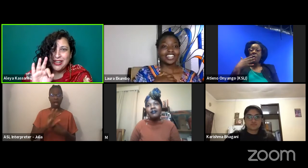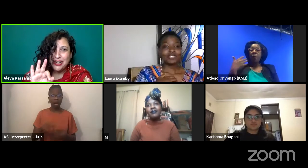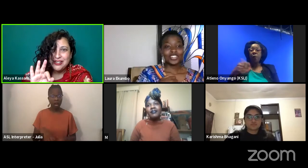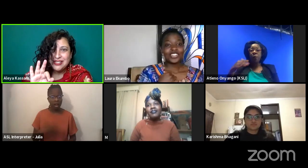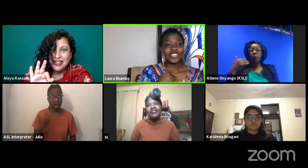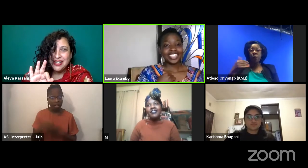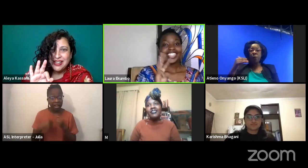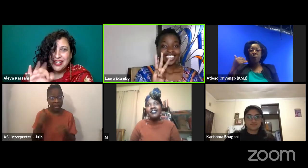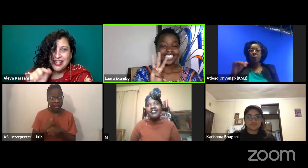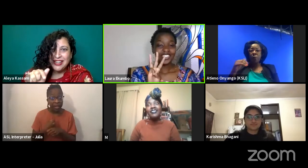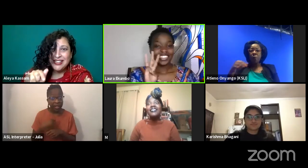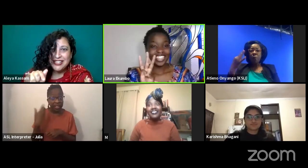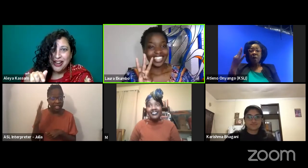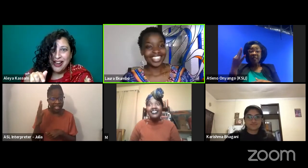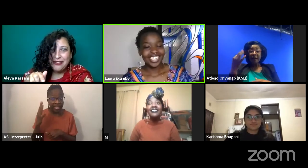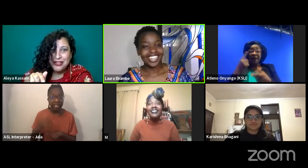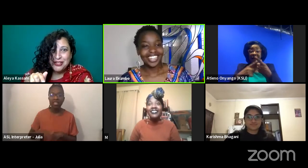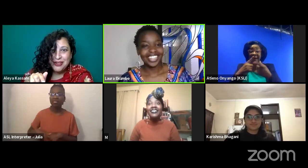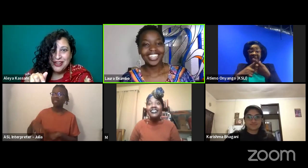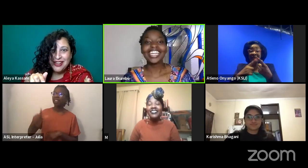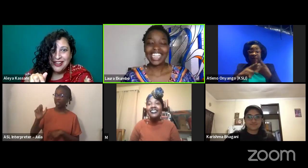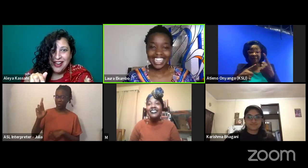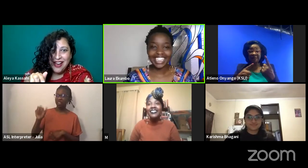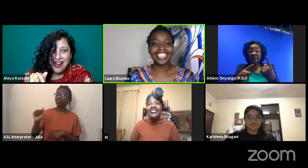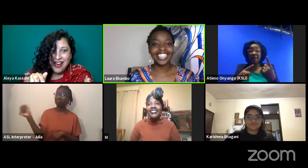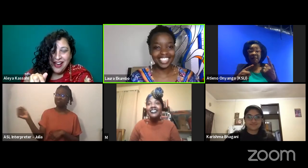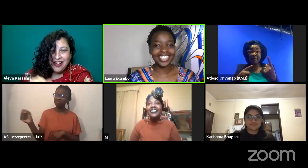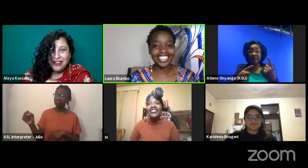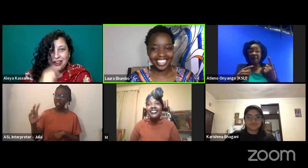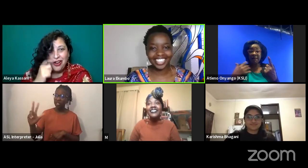(mumbles) This is three years. (mumbles) It is.